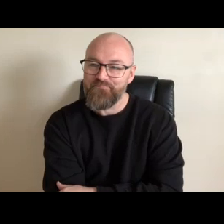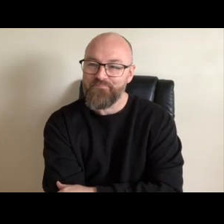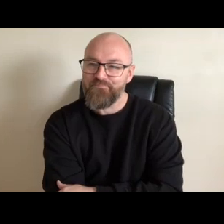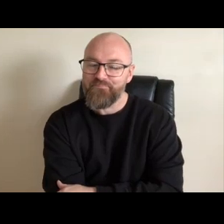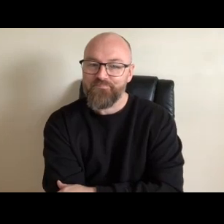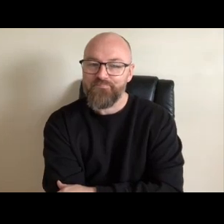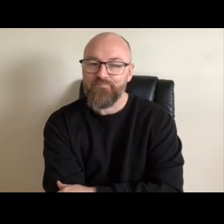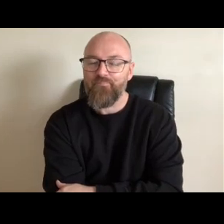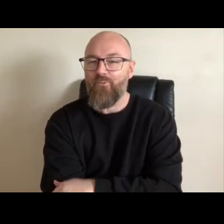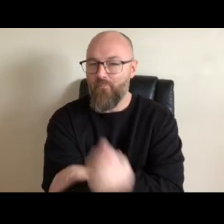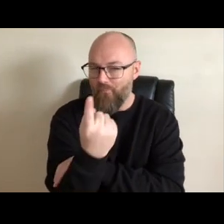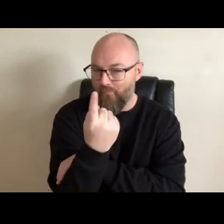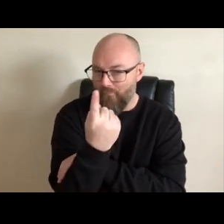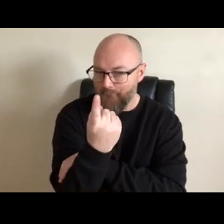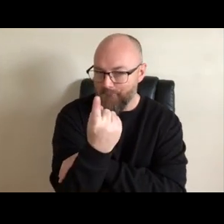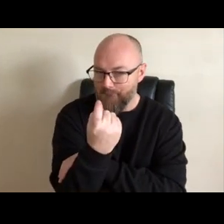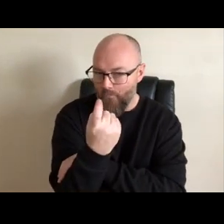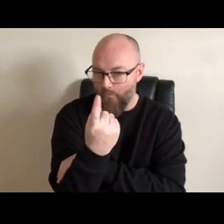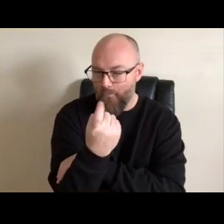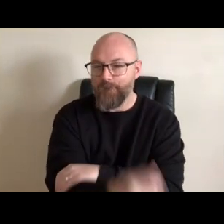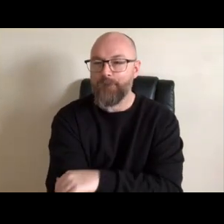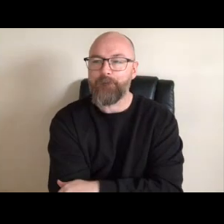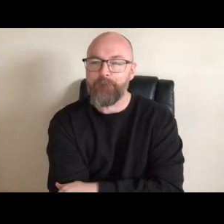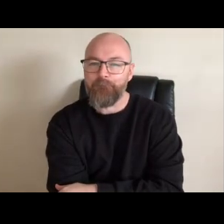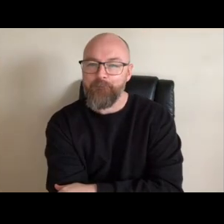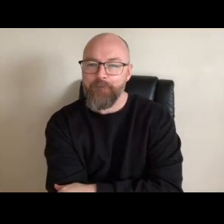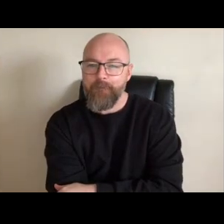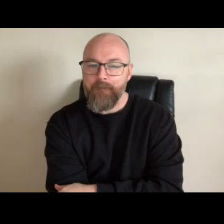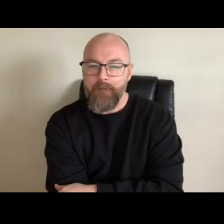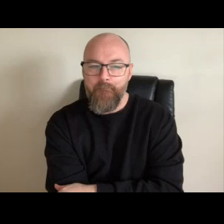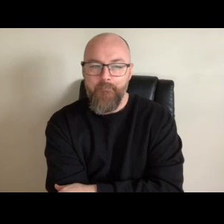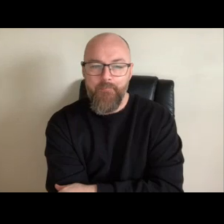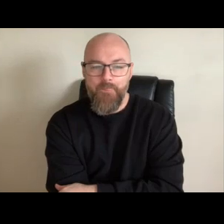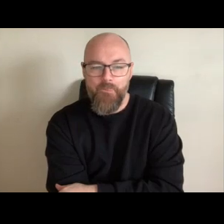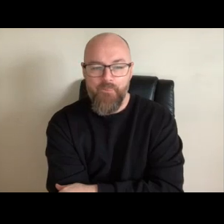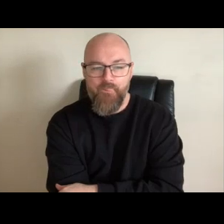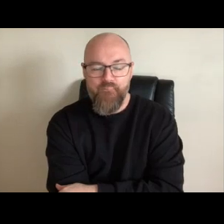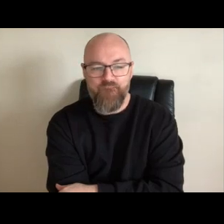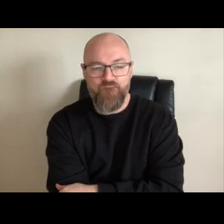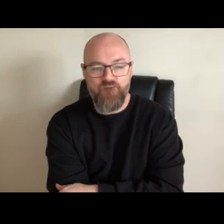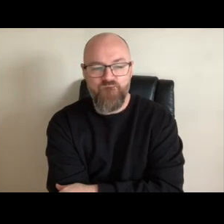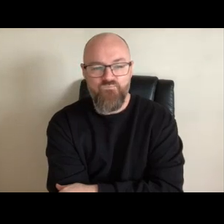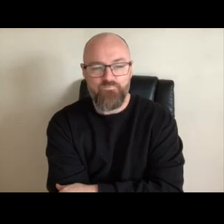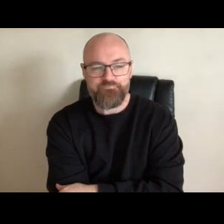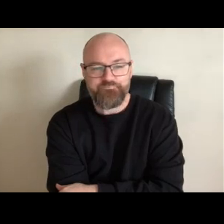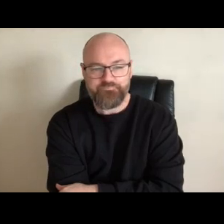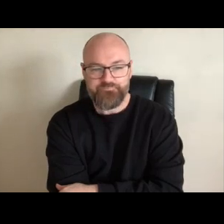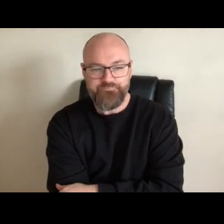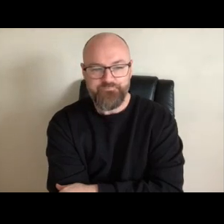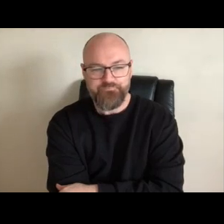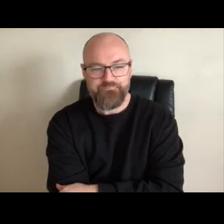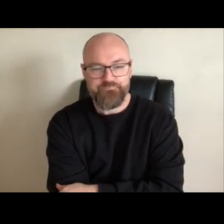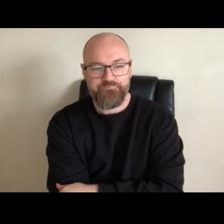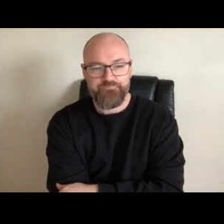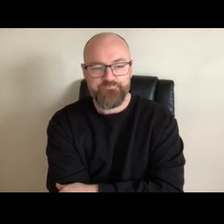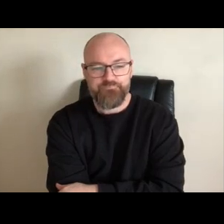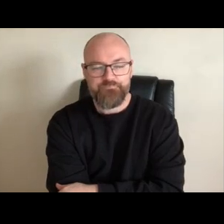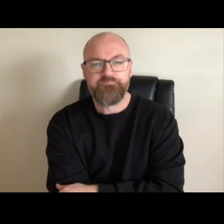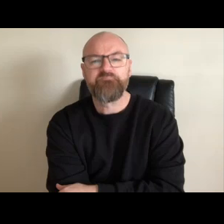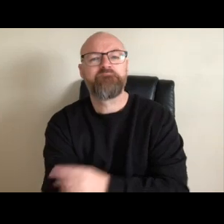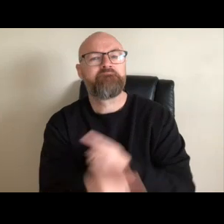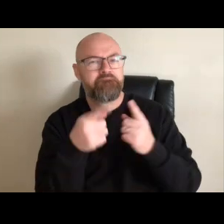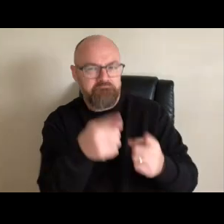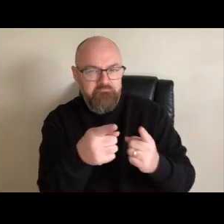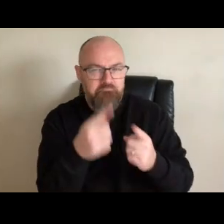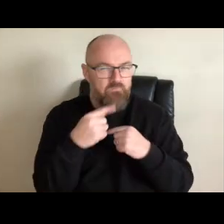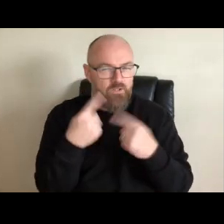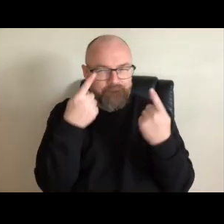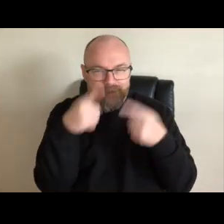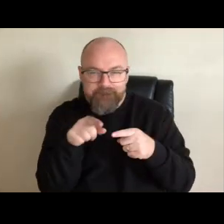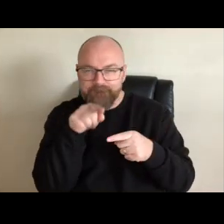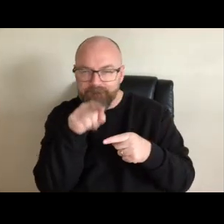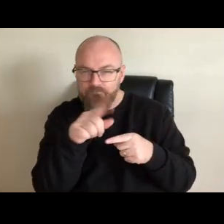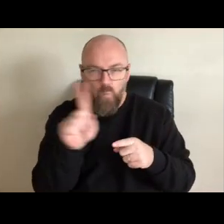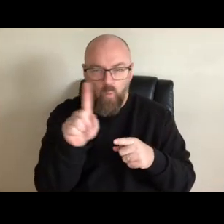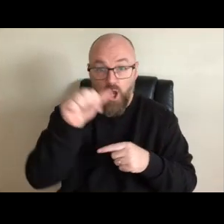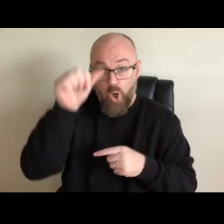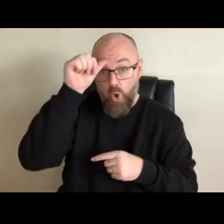poll this one is to find out about your knowledge of um when the Family Law act